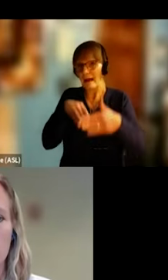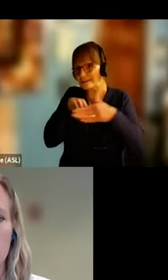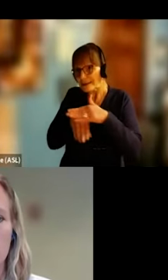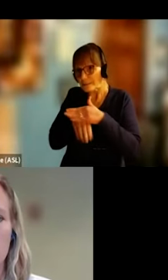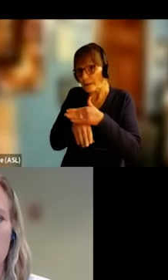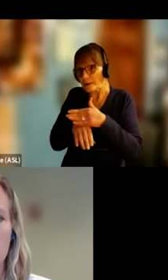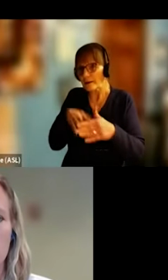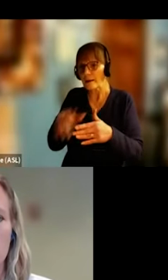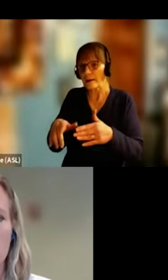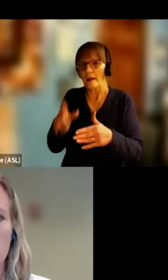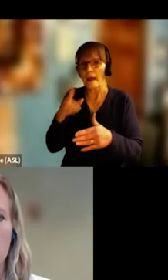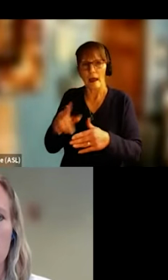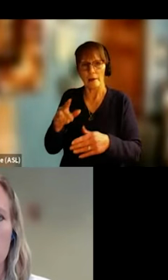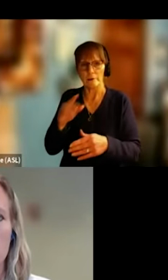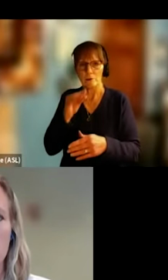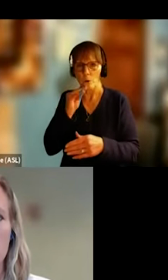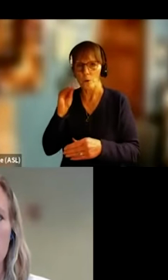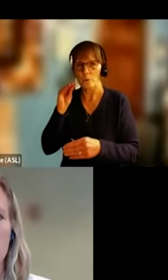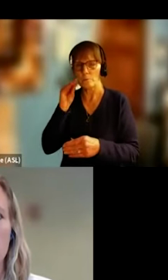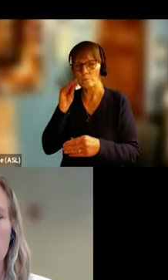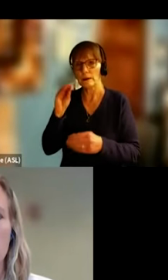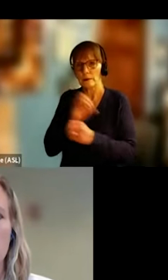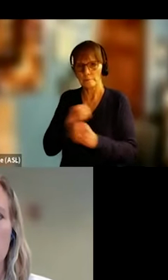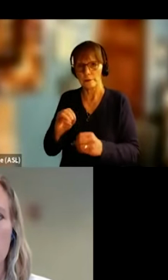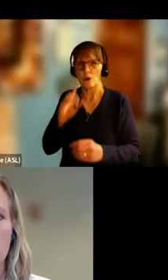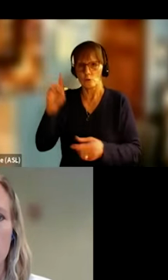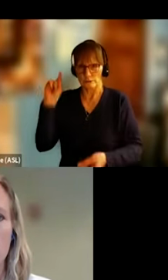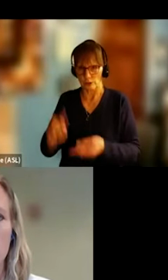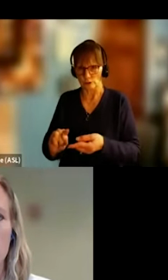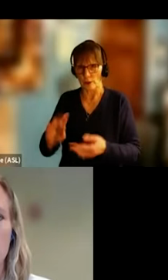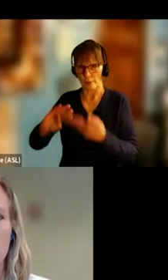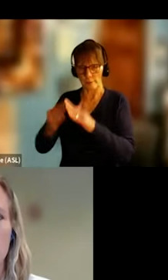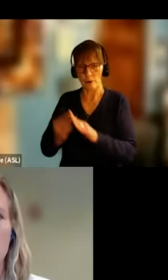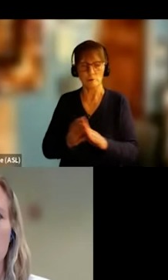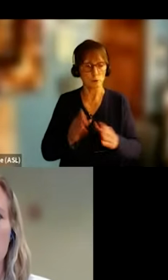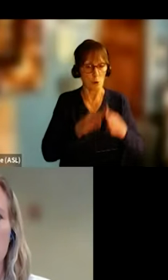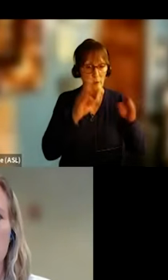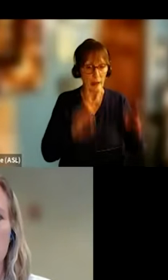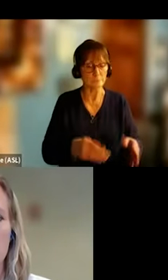and harm reduction in the community. So it's not enough for housing to be affordable